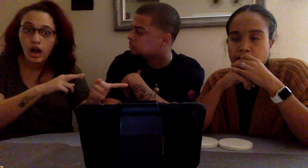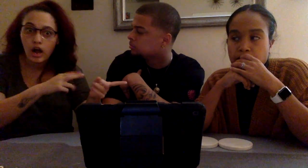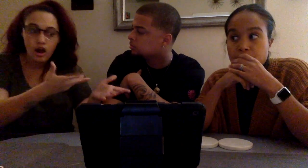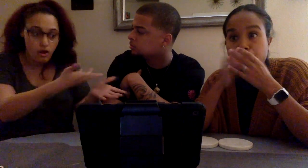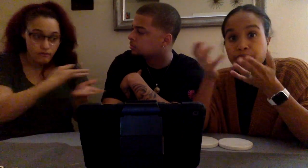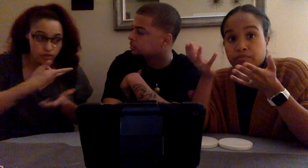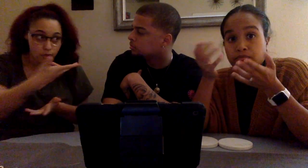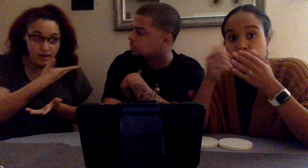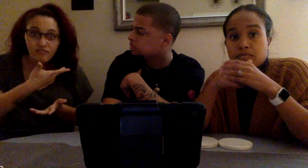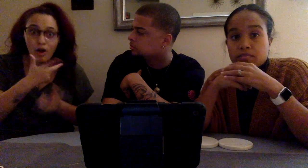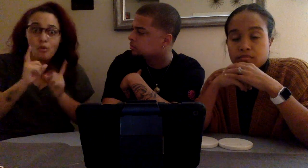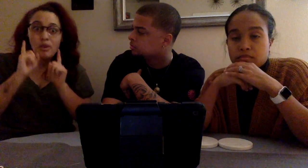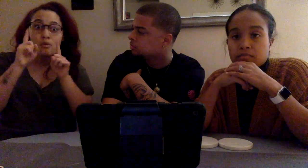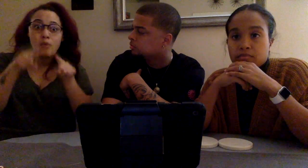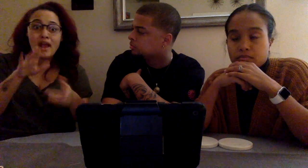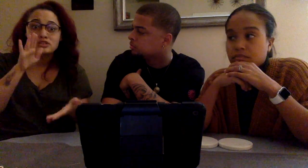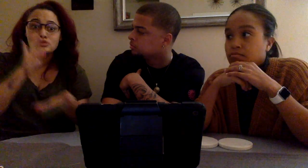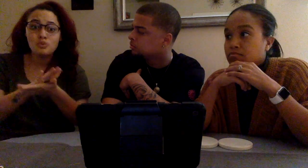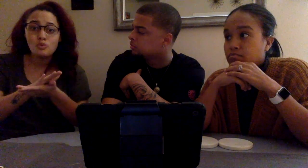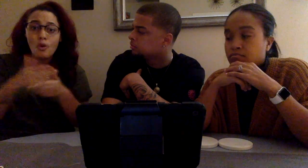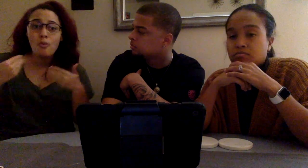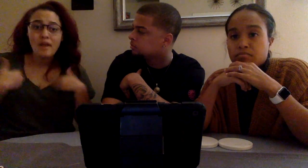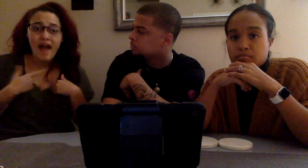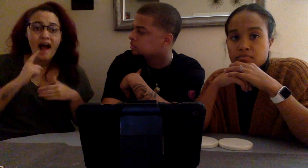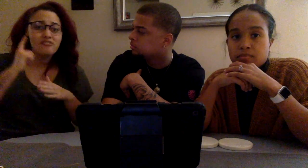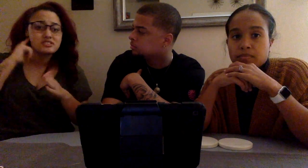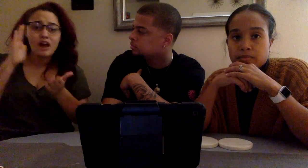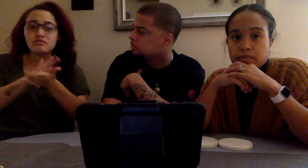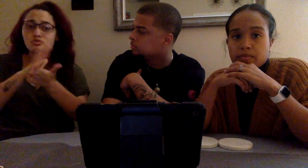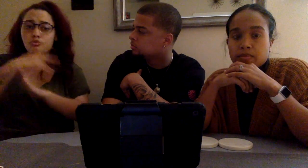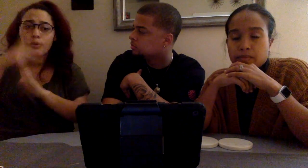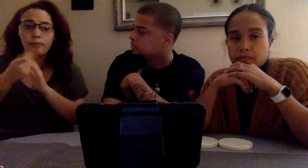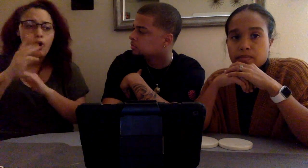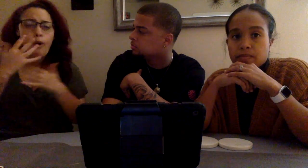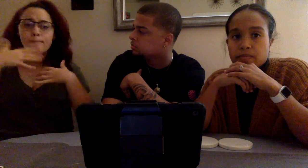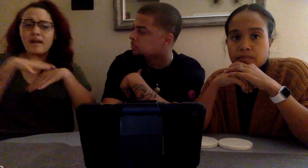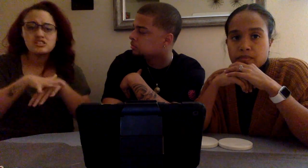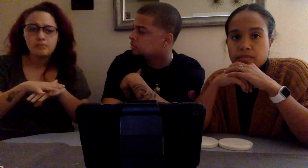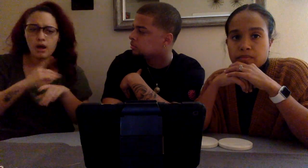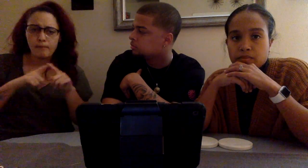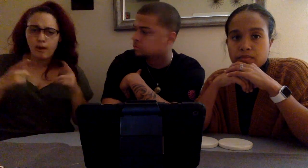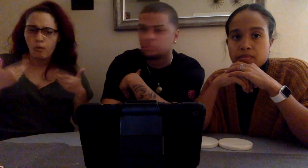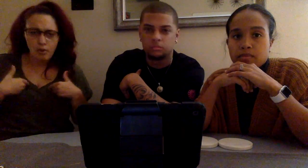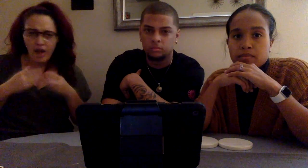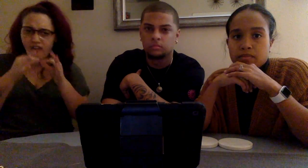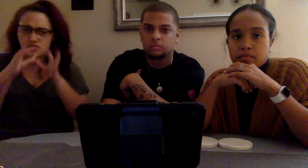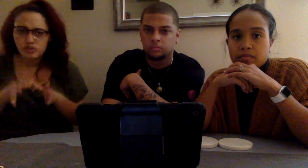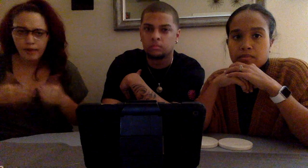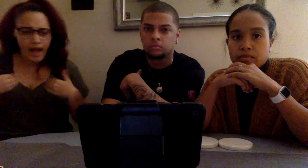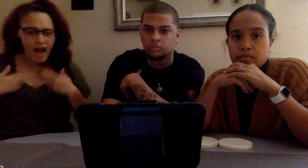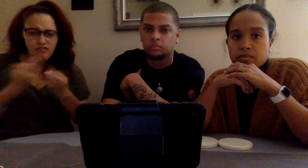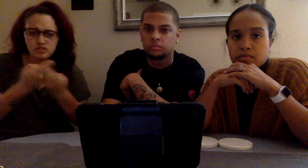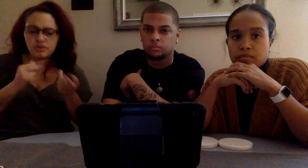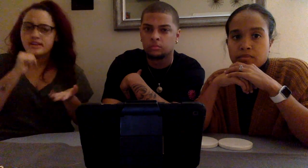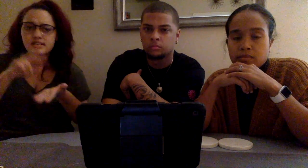We went to school. We have deaf institutes and mainstreamed schools. We have interpreters as well and many resources!